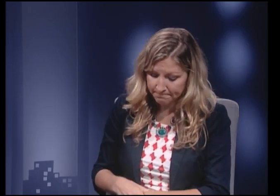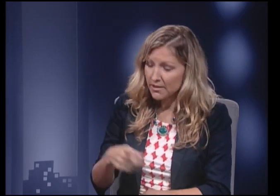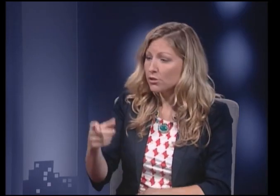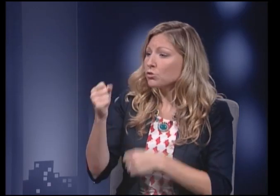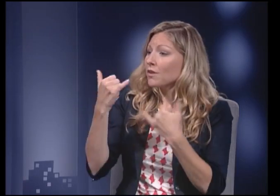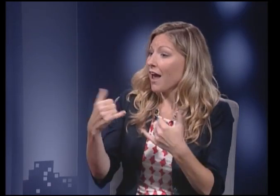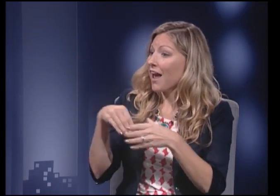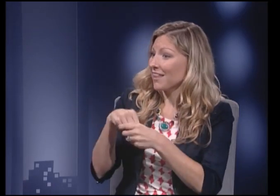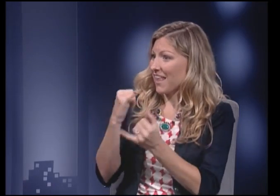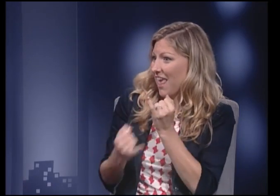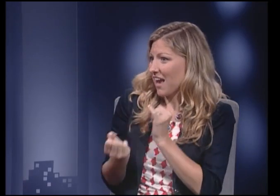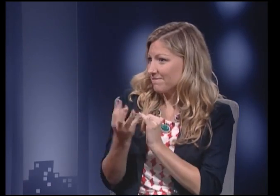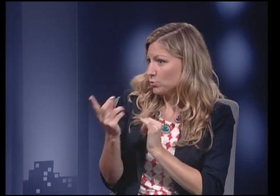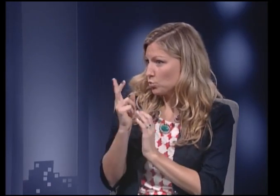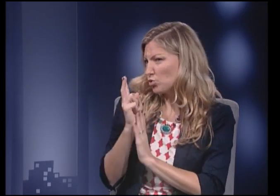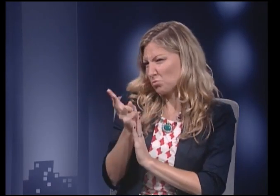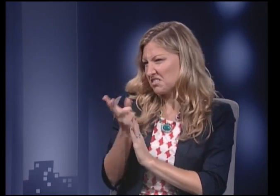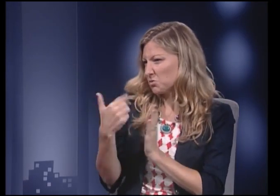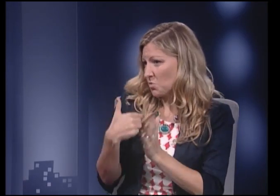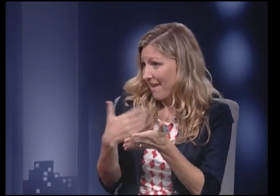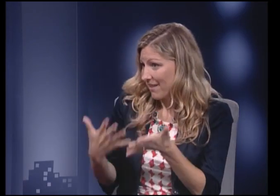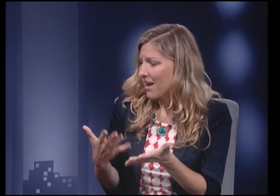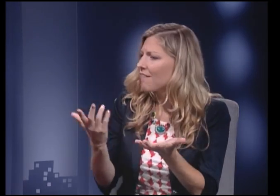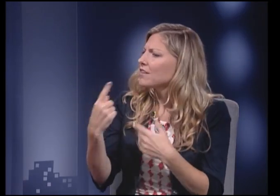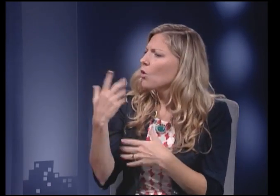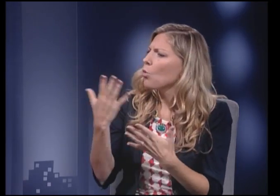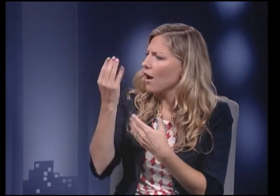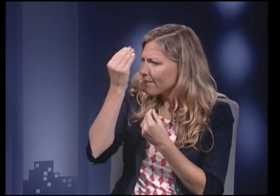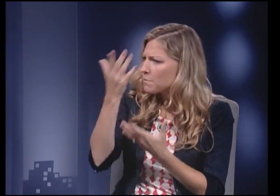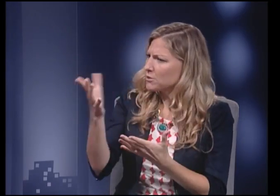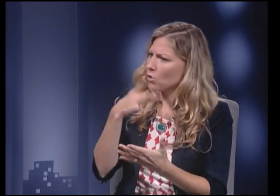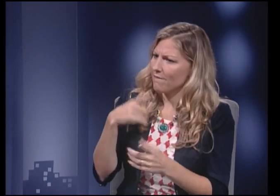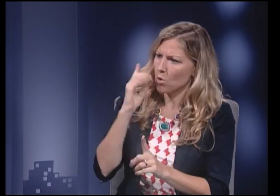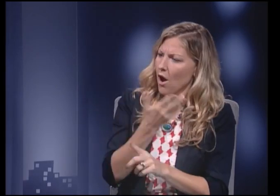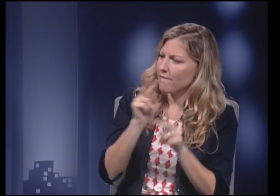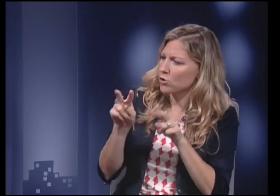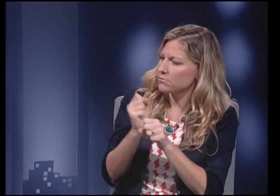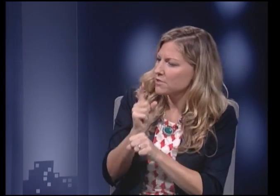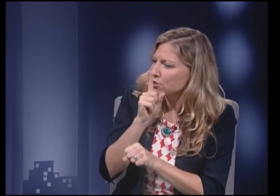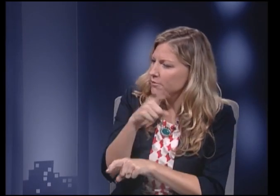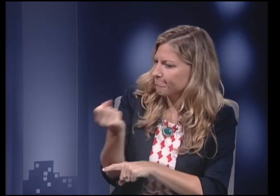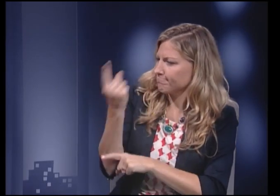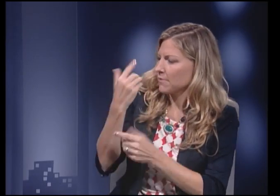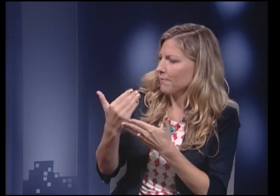Wonderful. So now in the last two minutes that we have left, what information would you like our viewers,